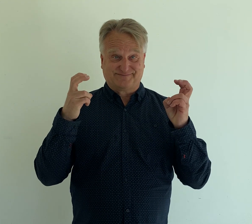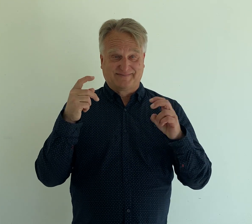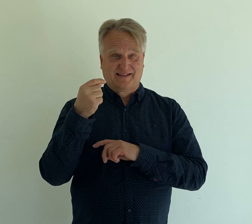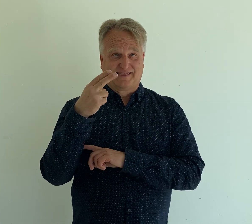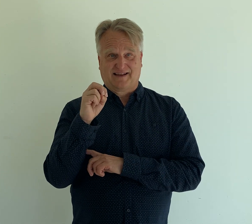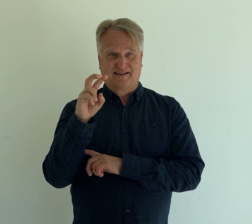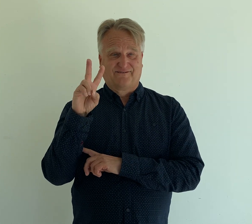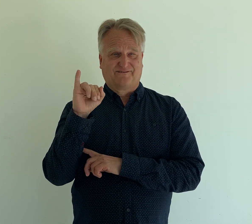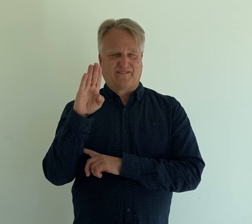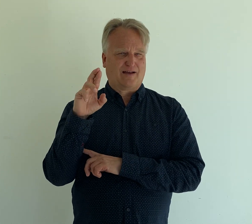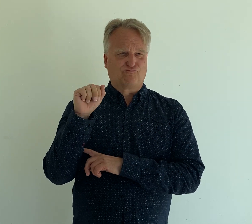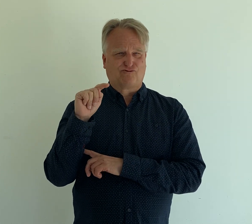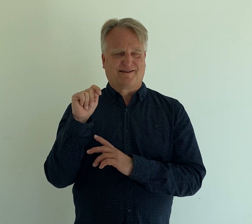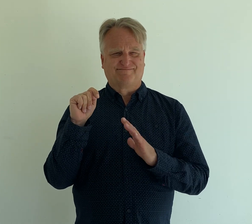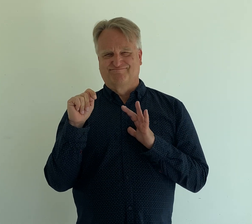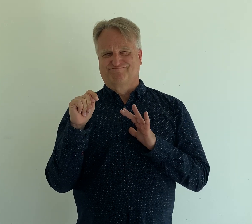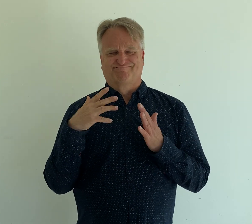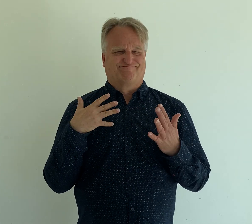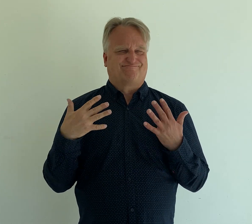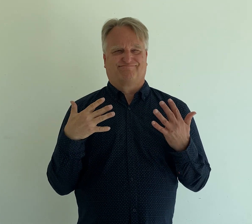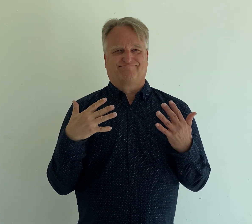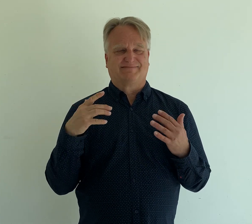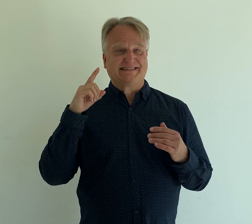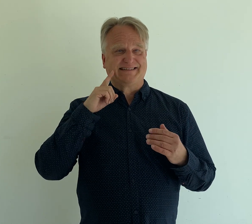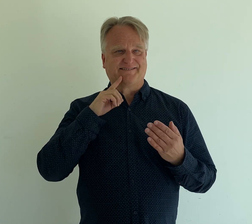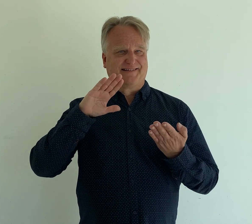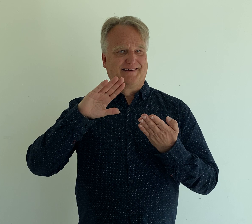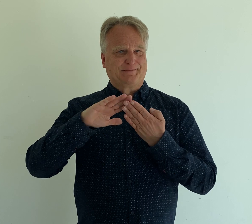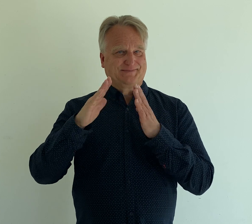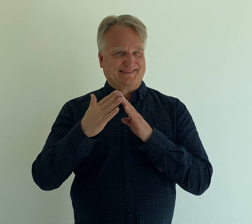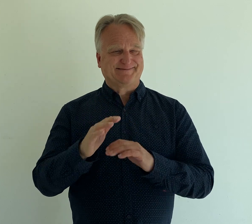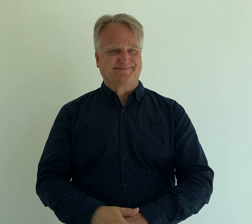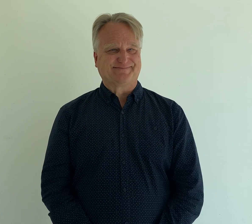the Vibrant Deaf Community.